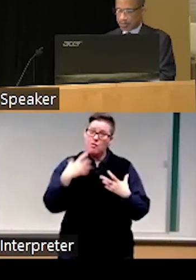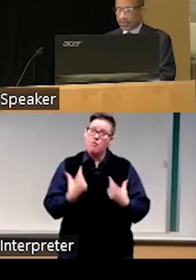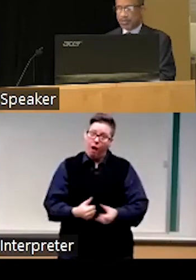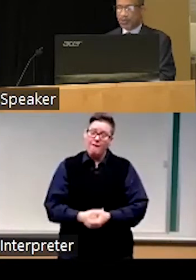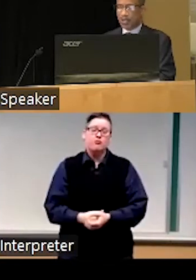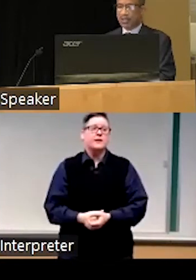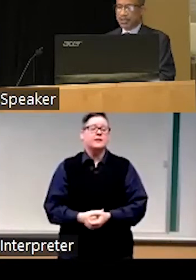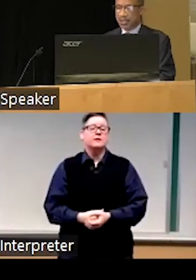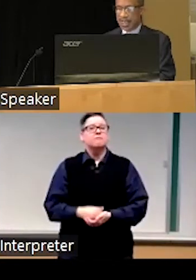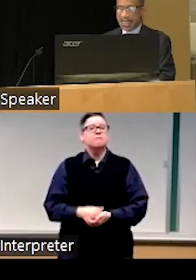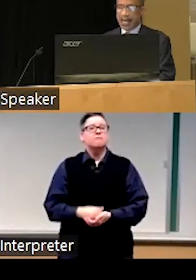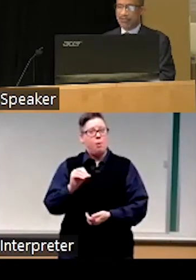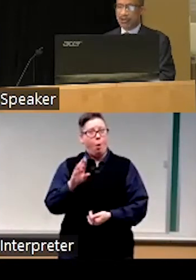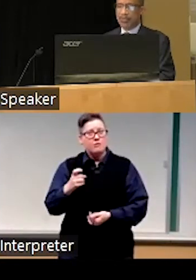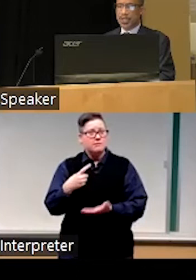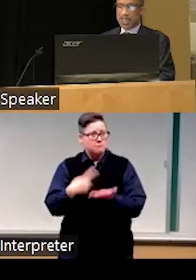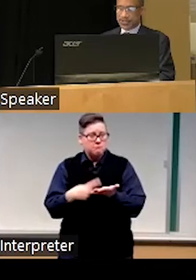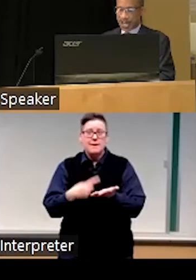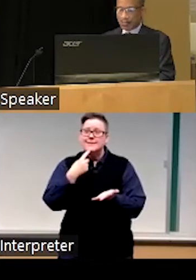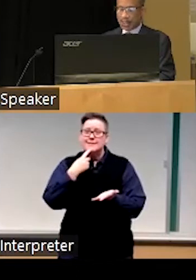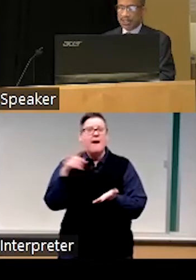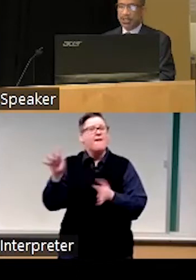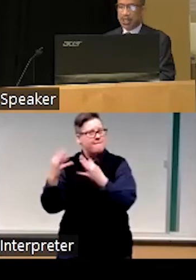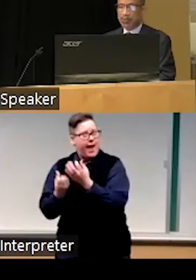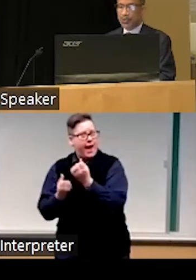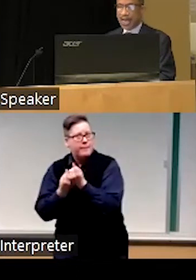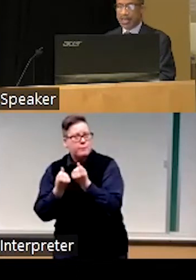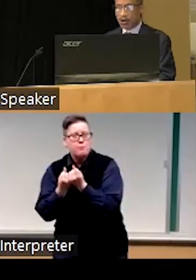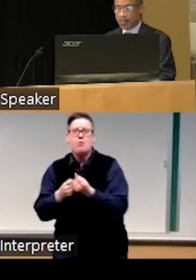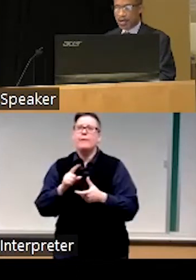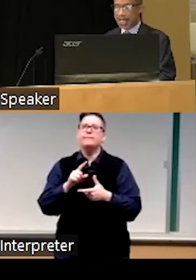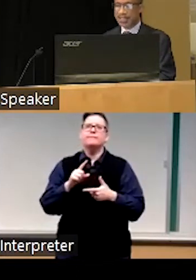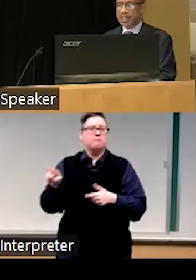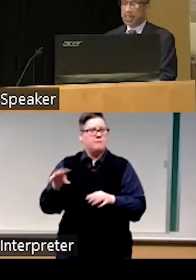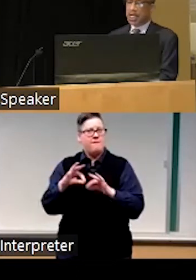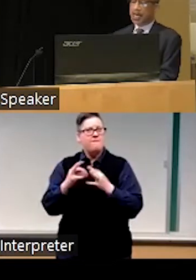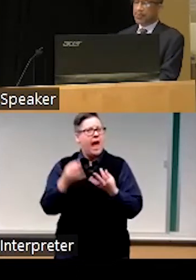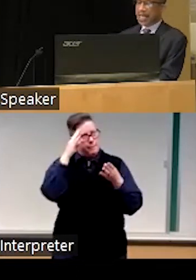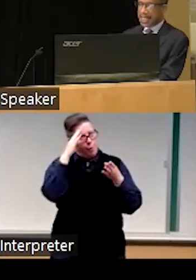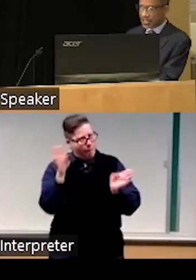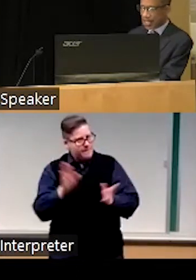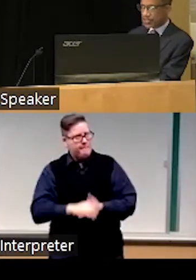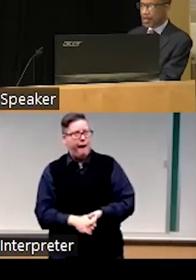talks about the support that he had from his family who had open minds and he challenged